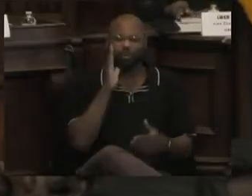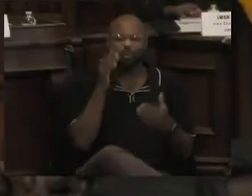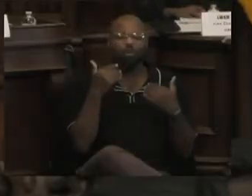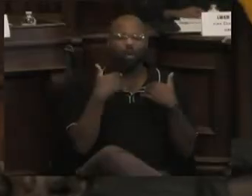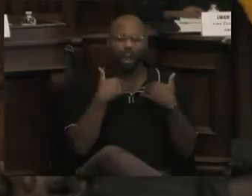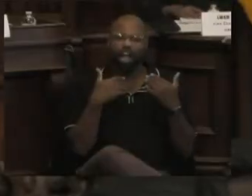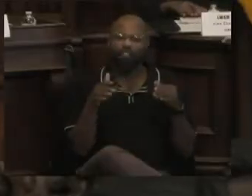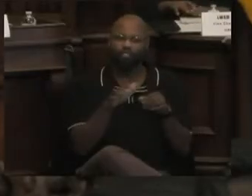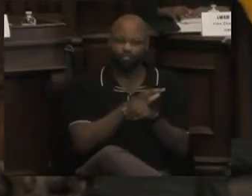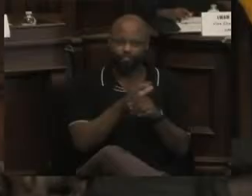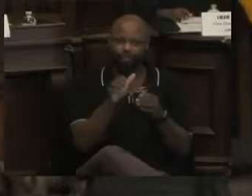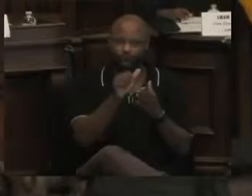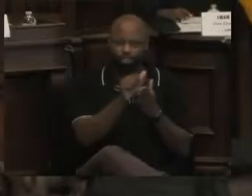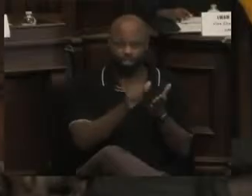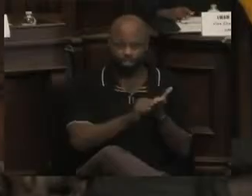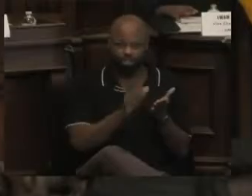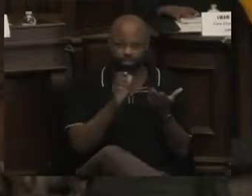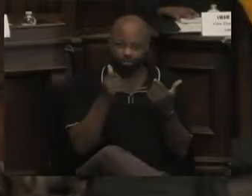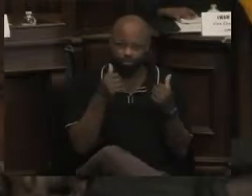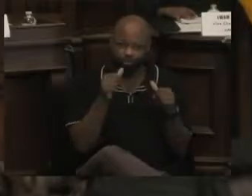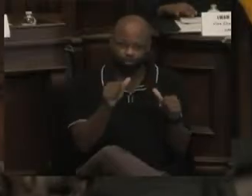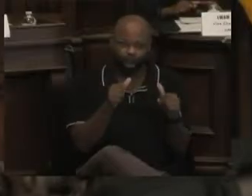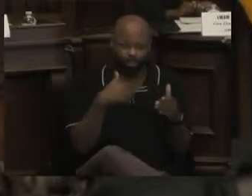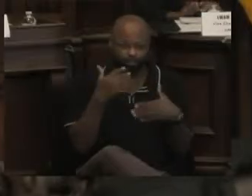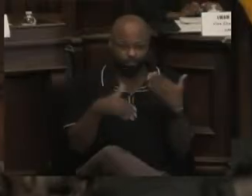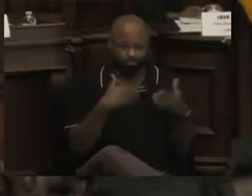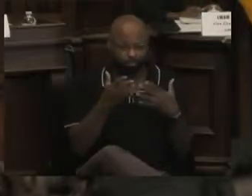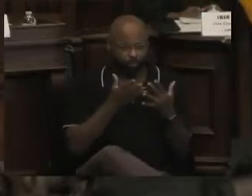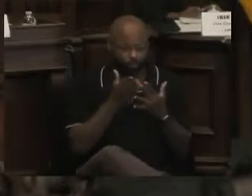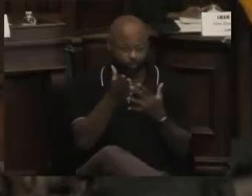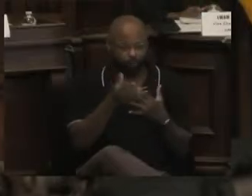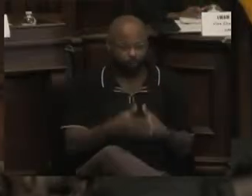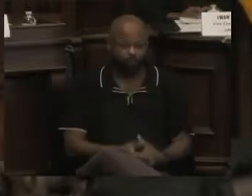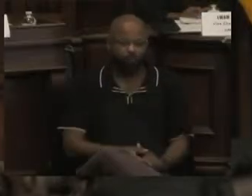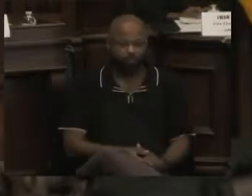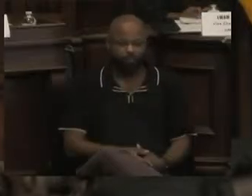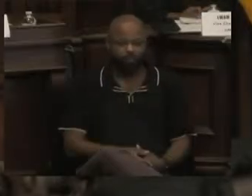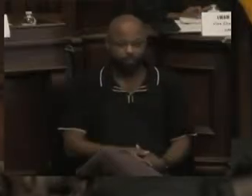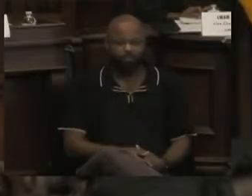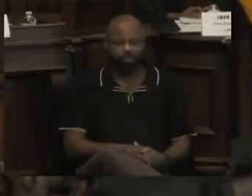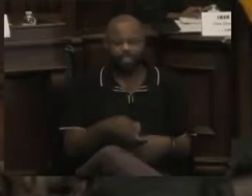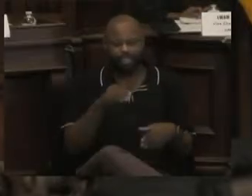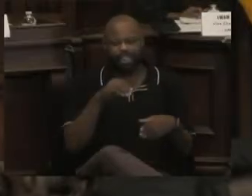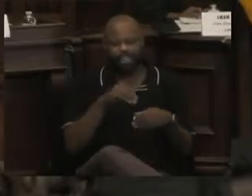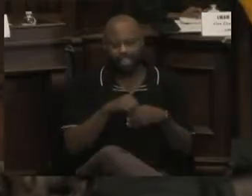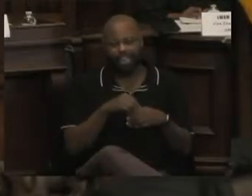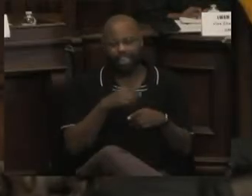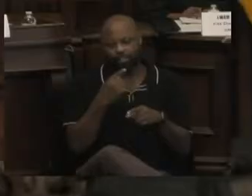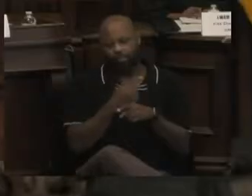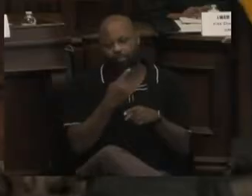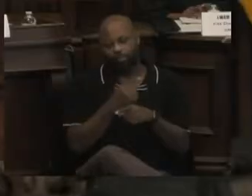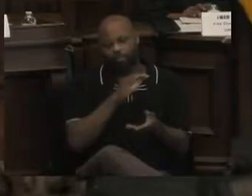indicated earlier, we will be have a pretty full agenda. So